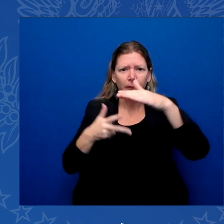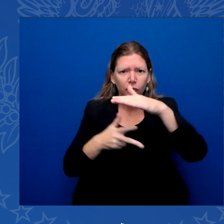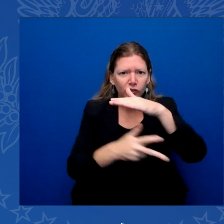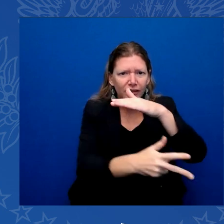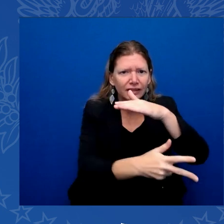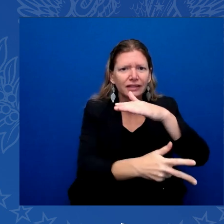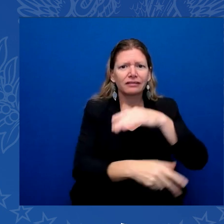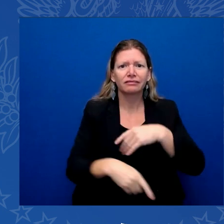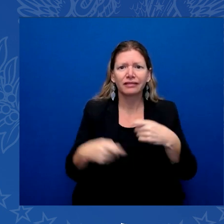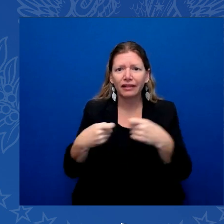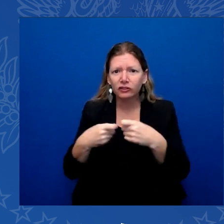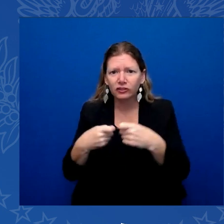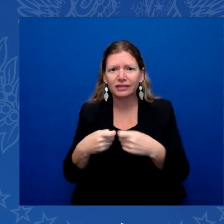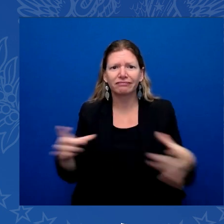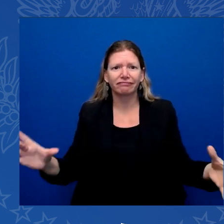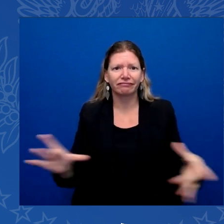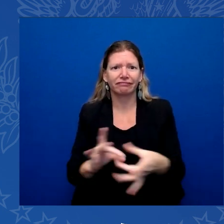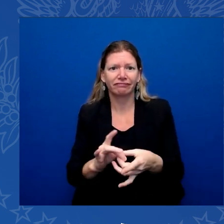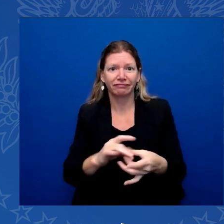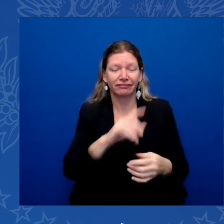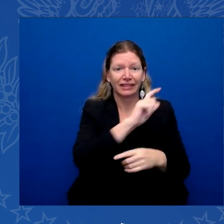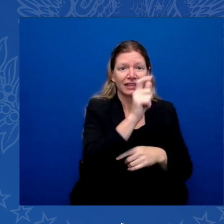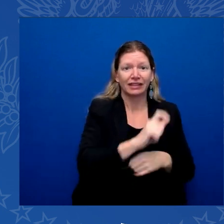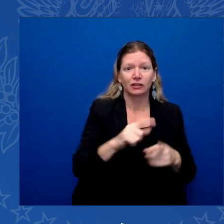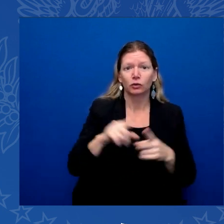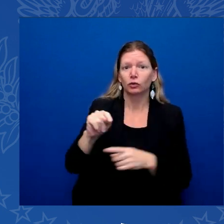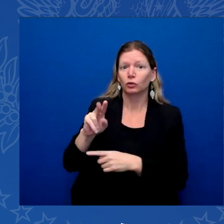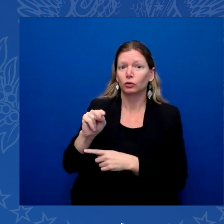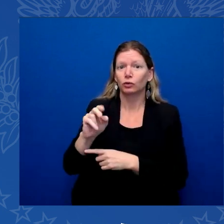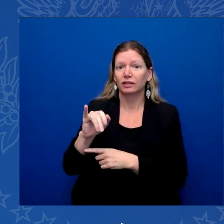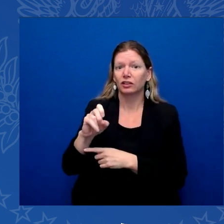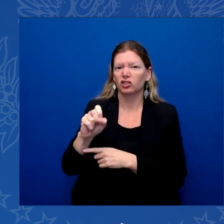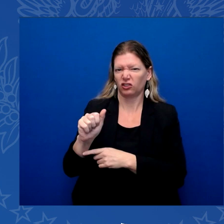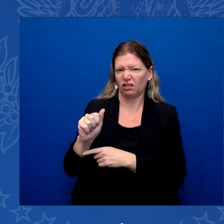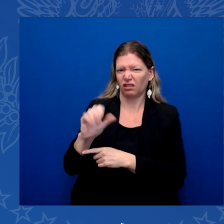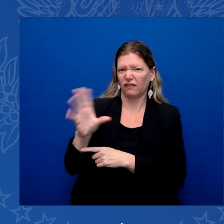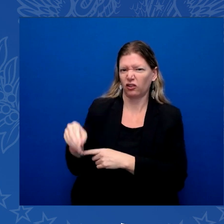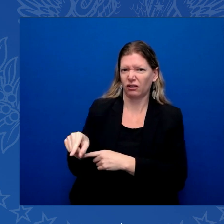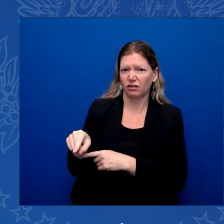We are working to strengthen digital connections critical for innovation and growth